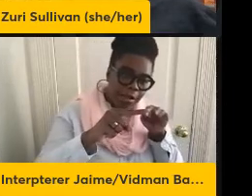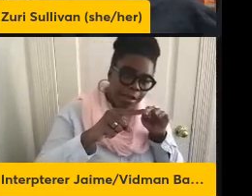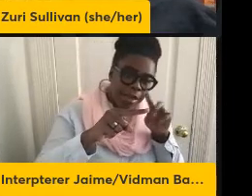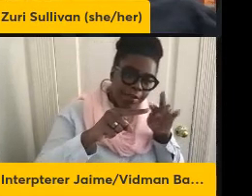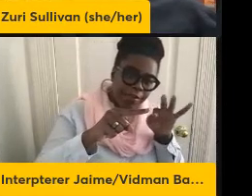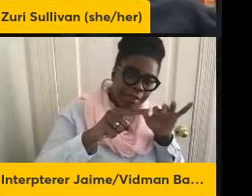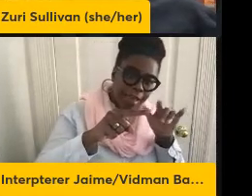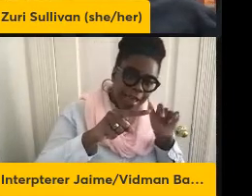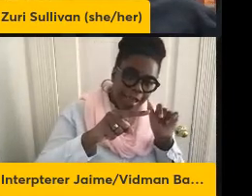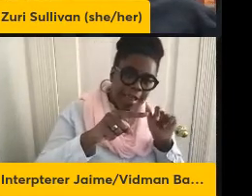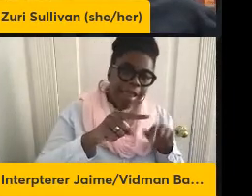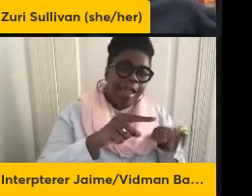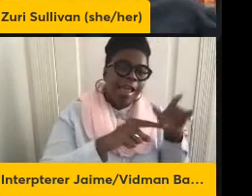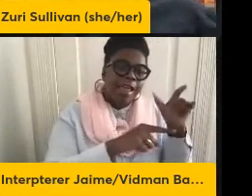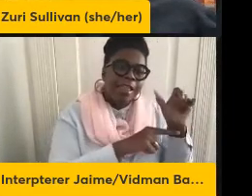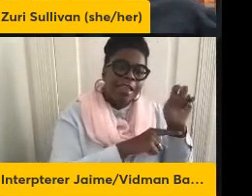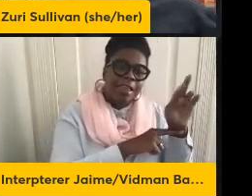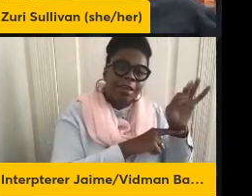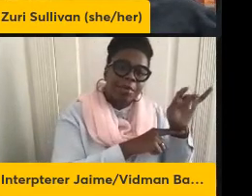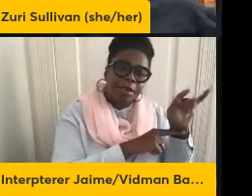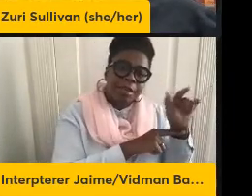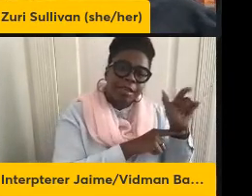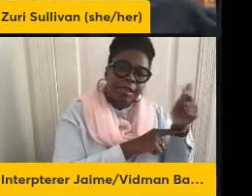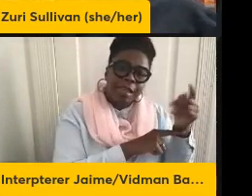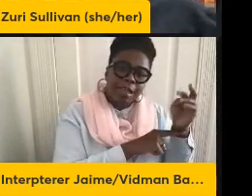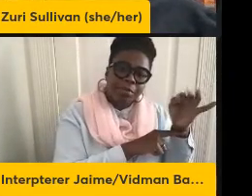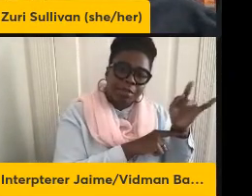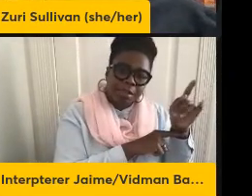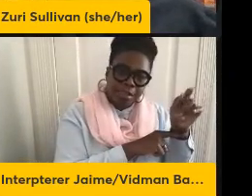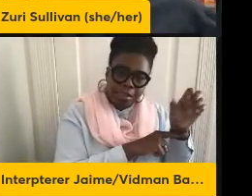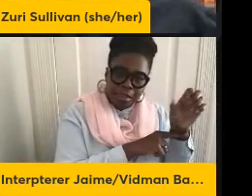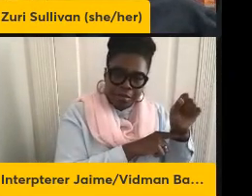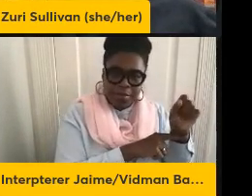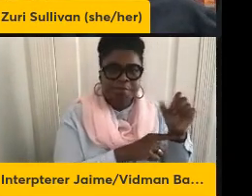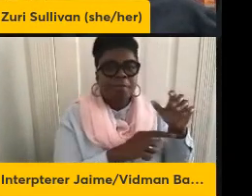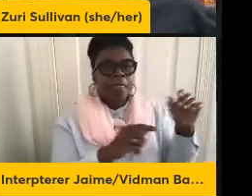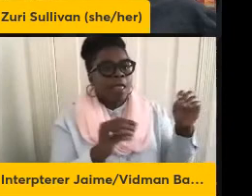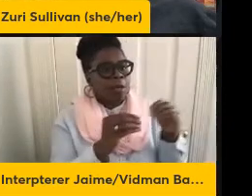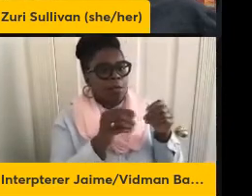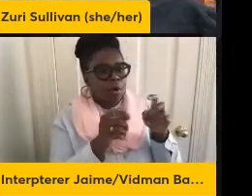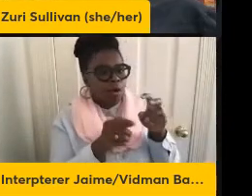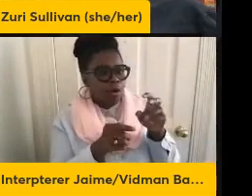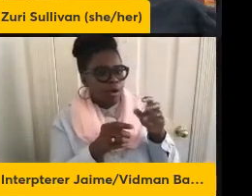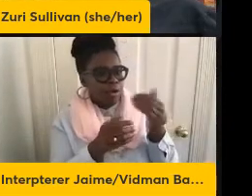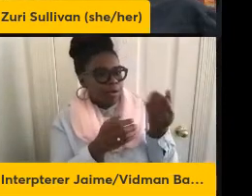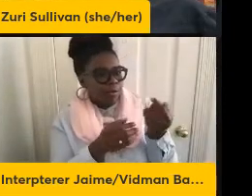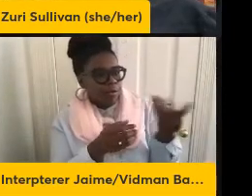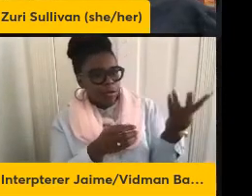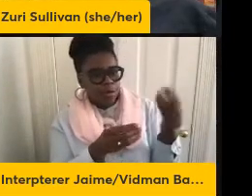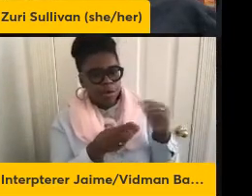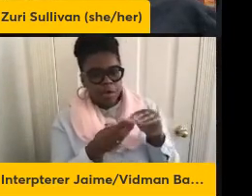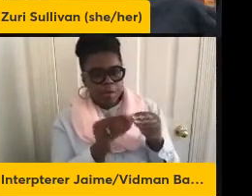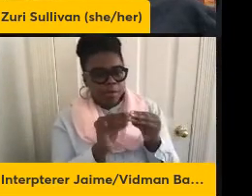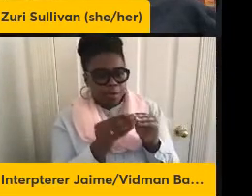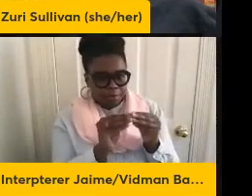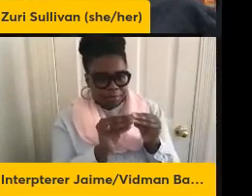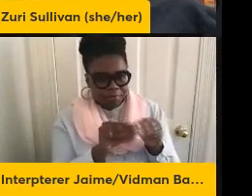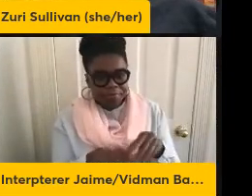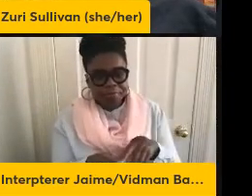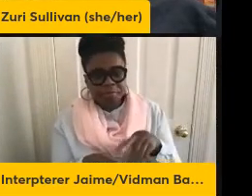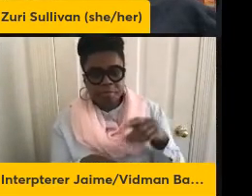lamina propria, gamma delta T cells, which are much more restricted in number. And so what you can see in this are